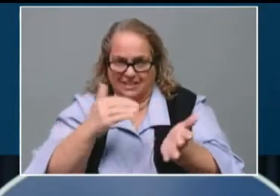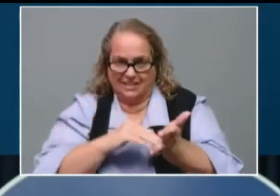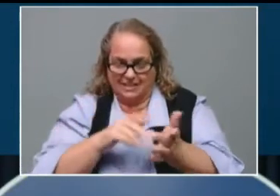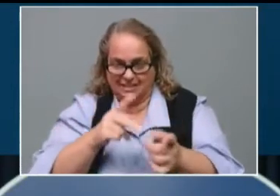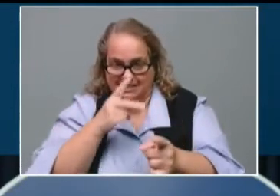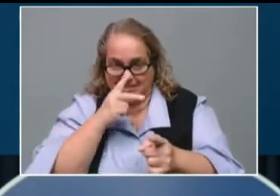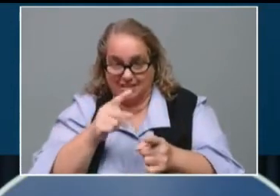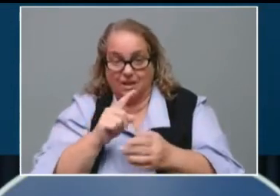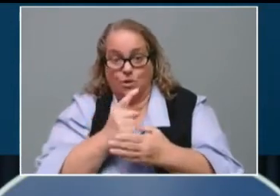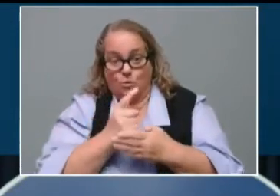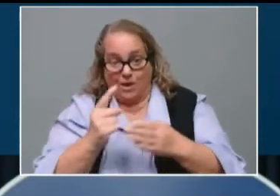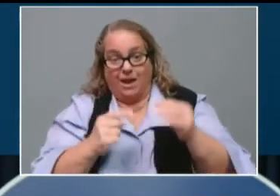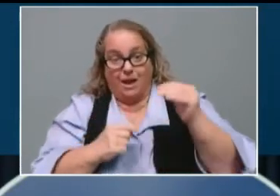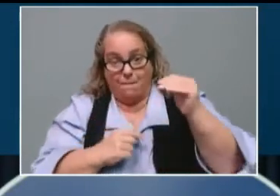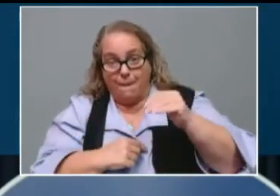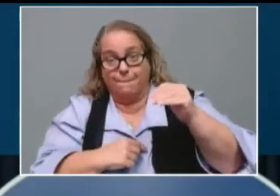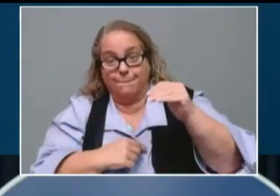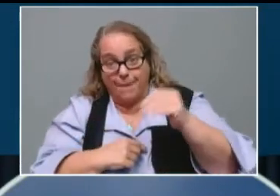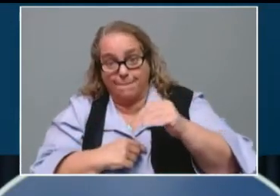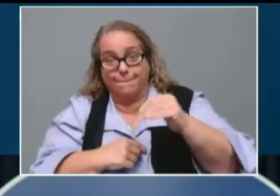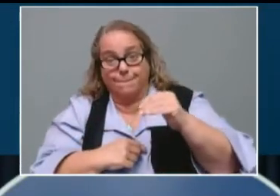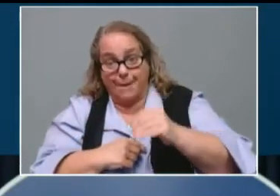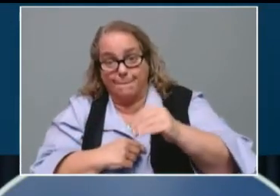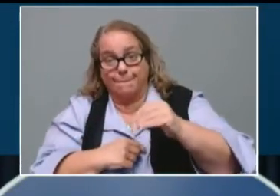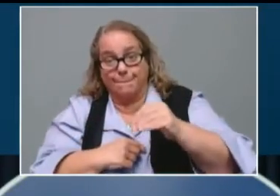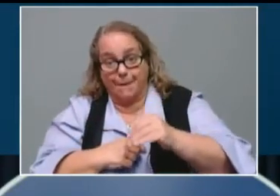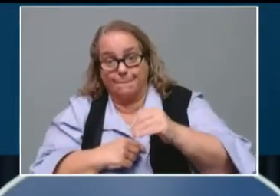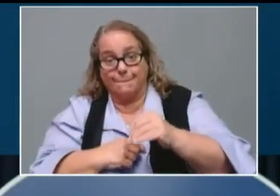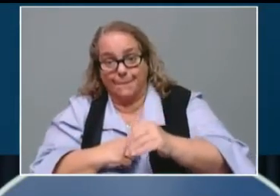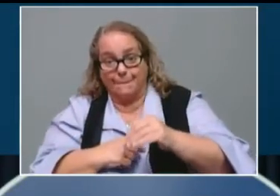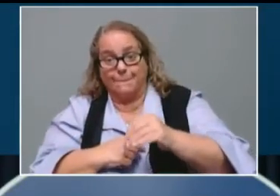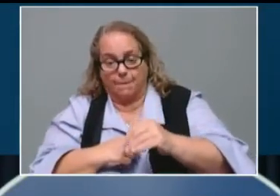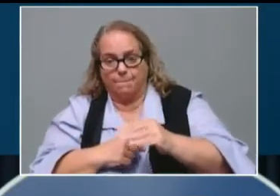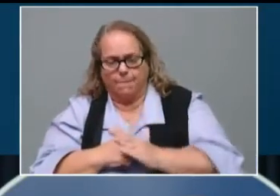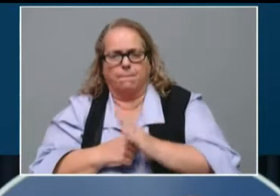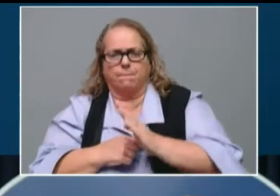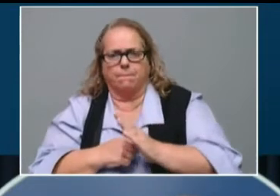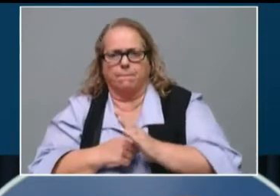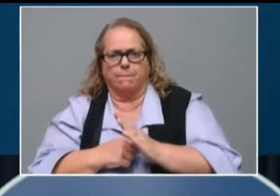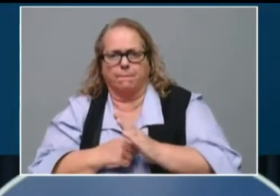over week of decline. This is an increase last week versus the week